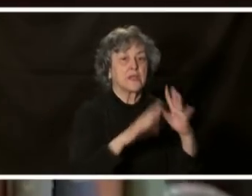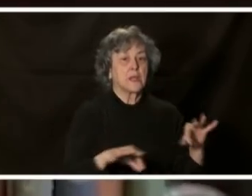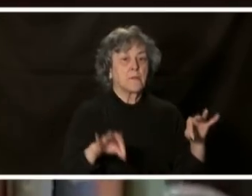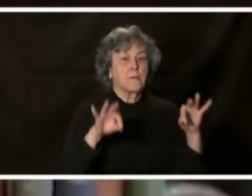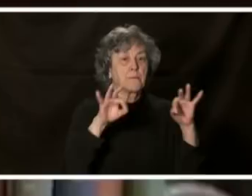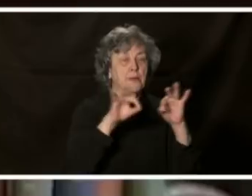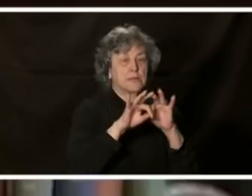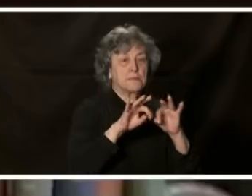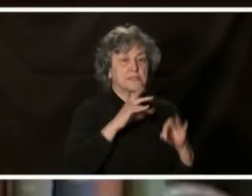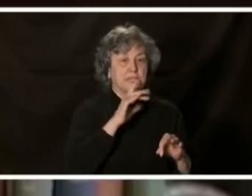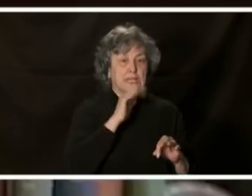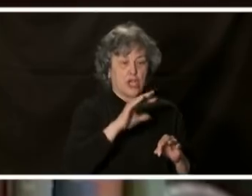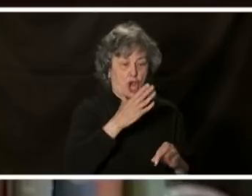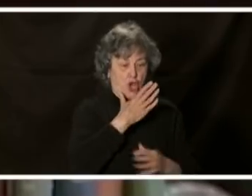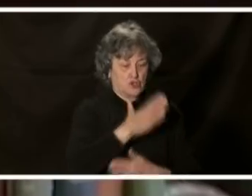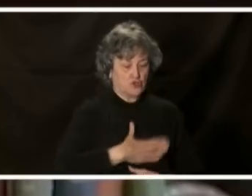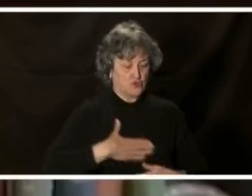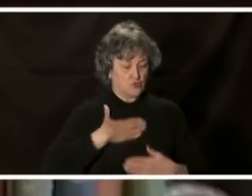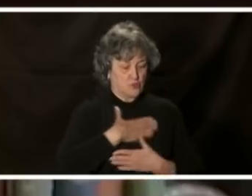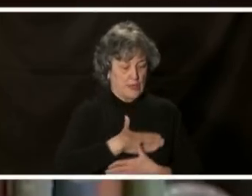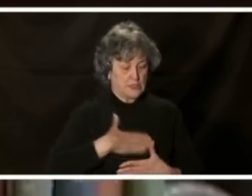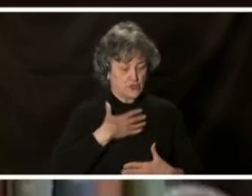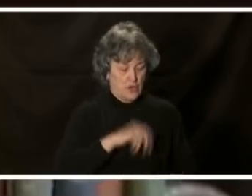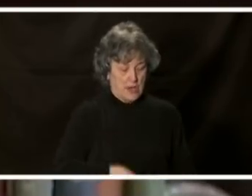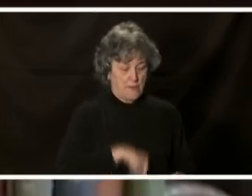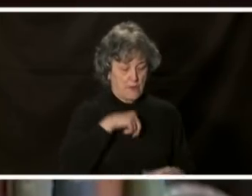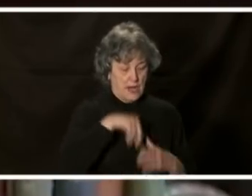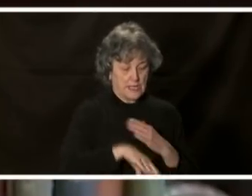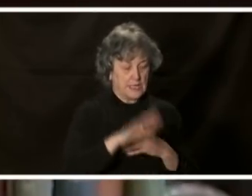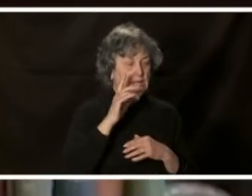AND PRIDE IN THE MILESTONE IN YOUR LIVES.